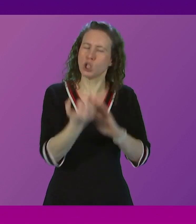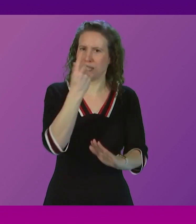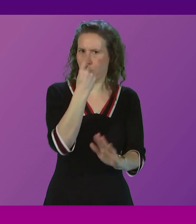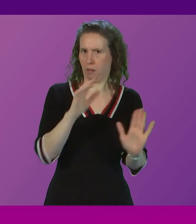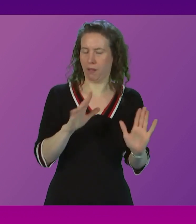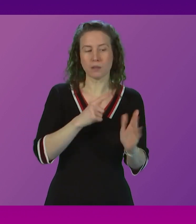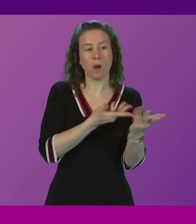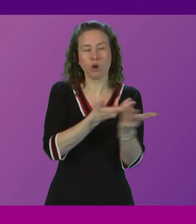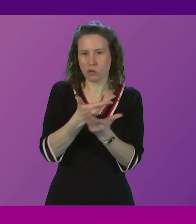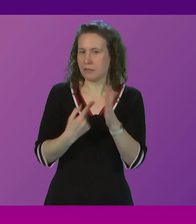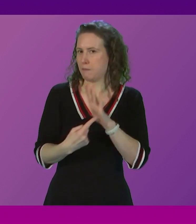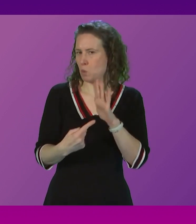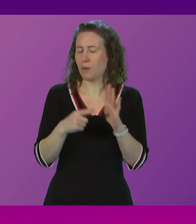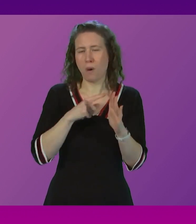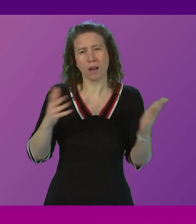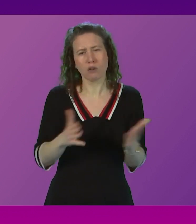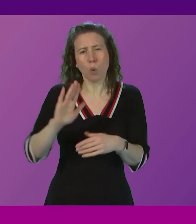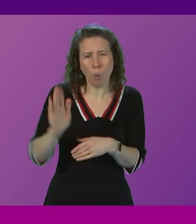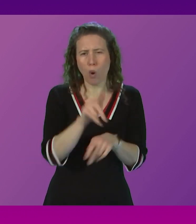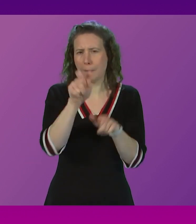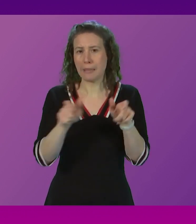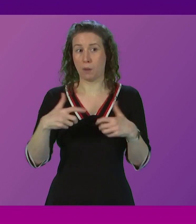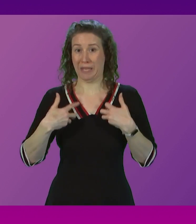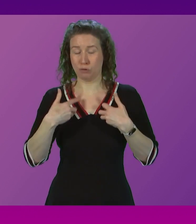which is why I encourage all those with an interest to take part in it.